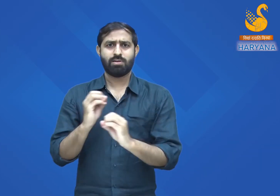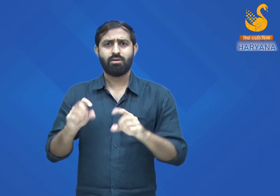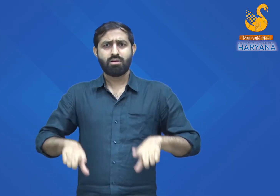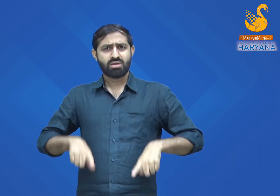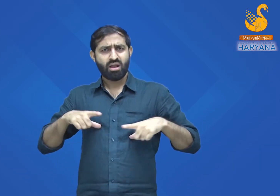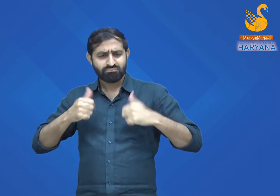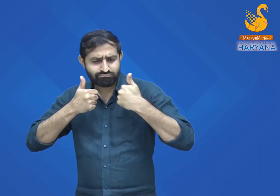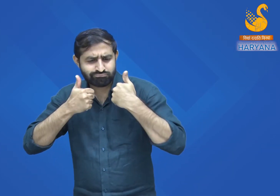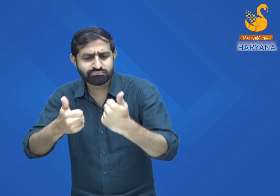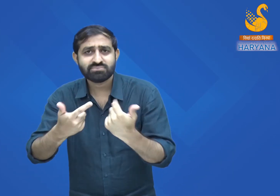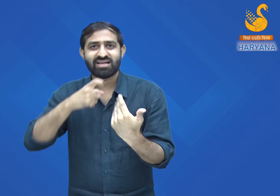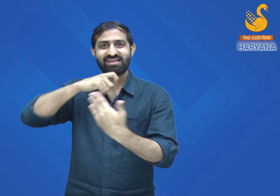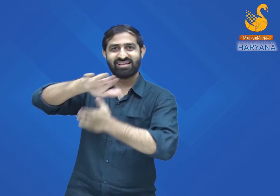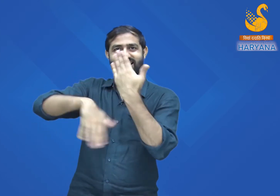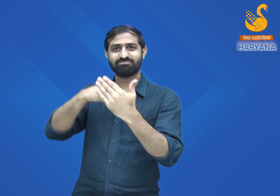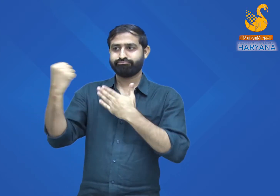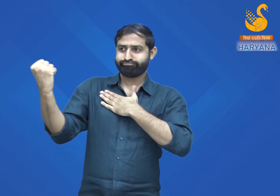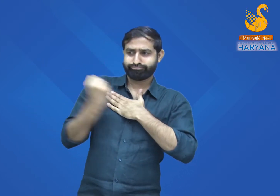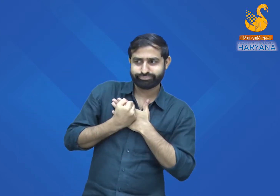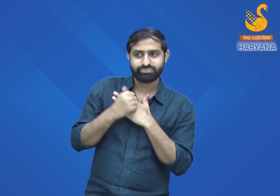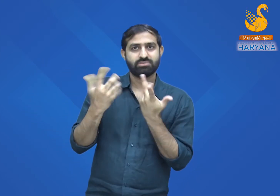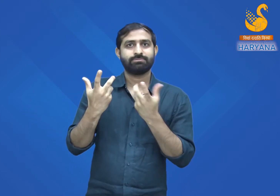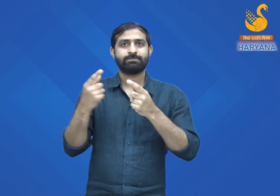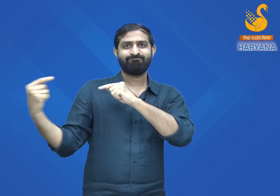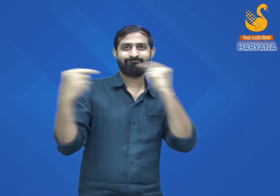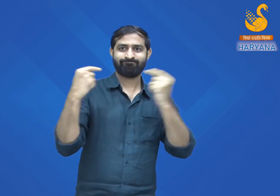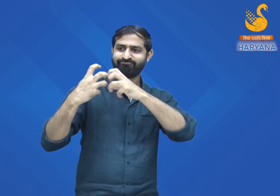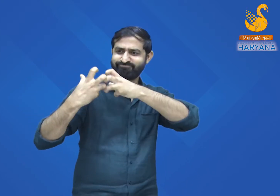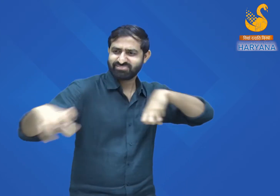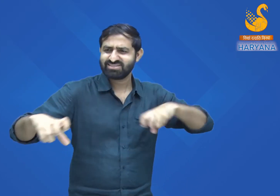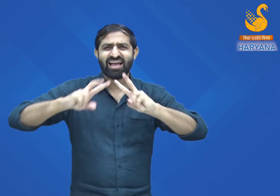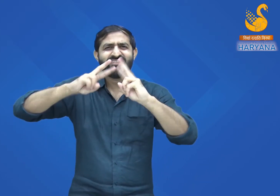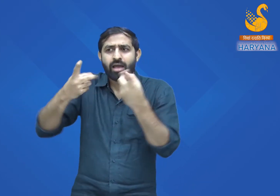through language. In a family we understand and learn being in different situations